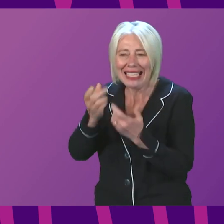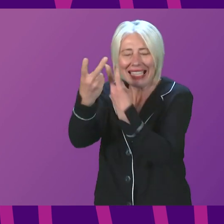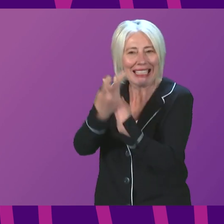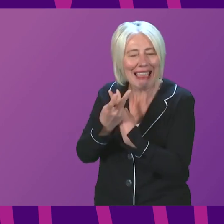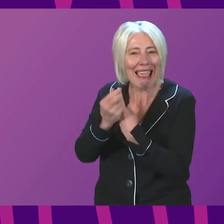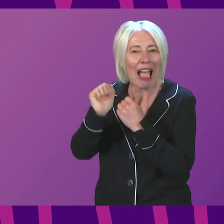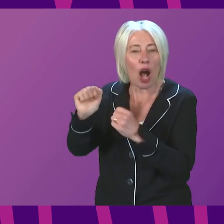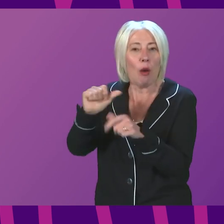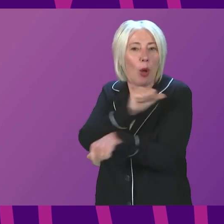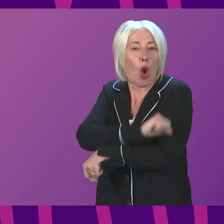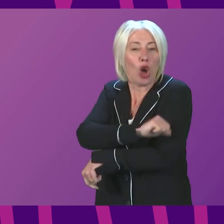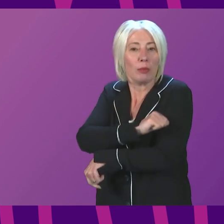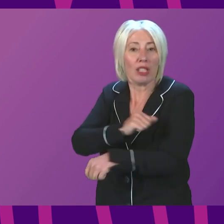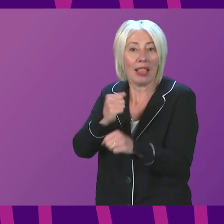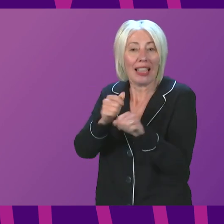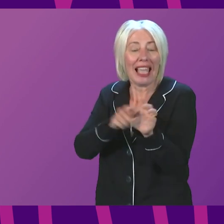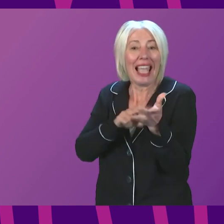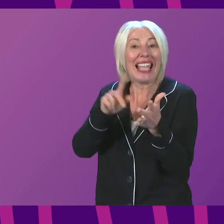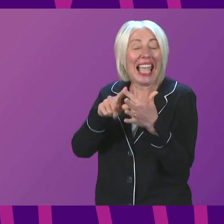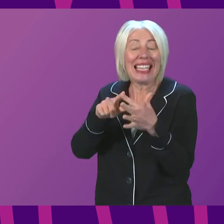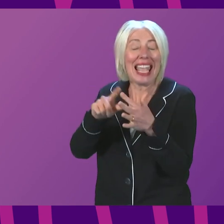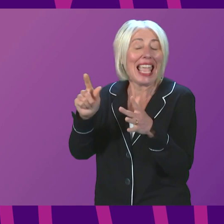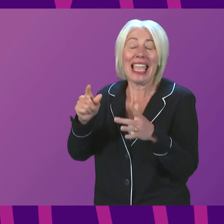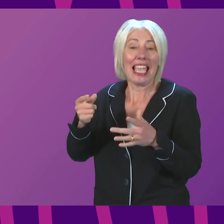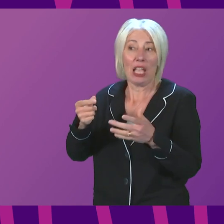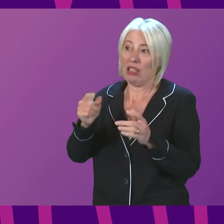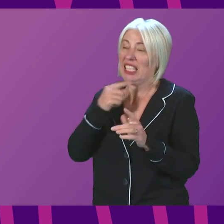department to tell me the NHS would not honour most of the measures.